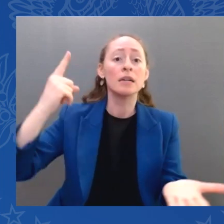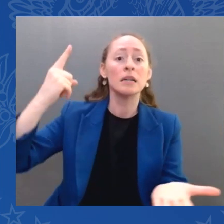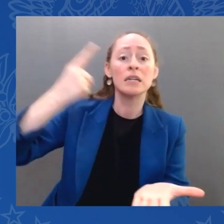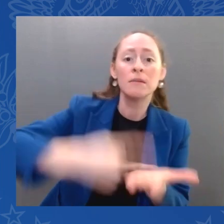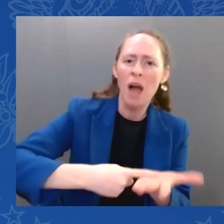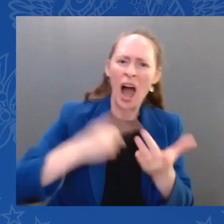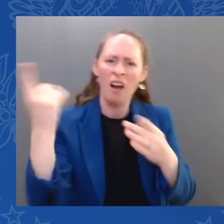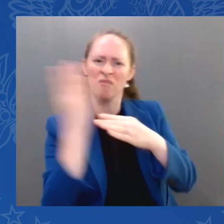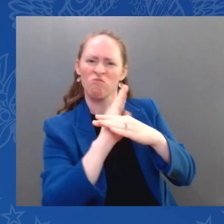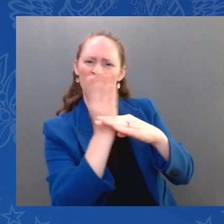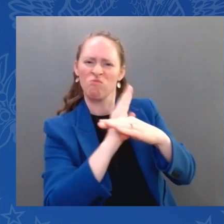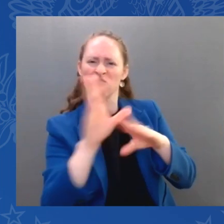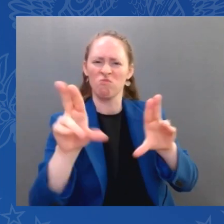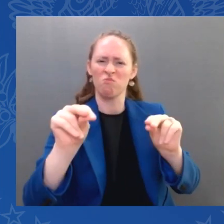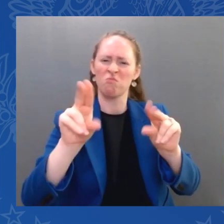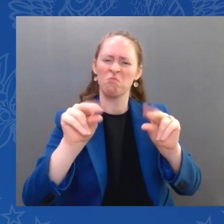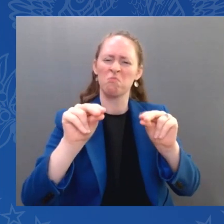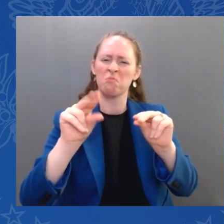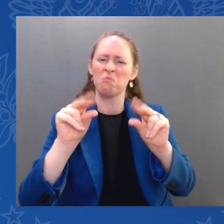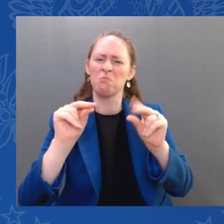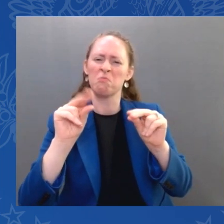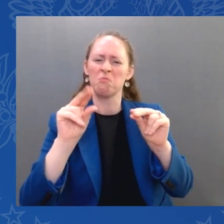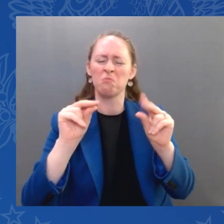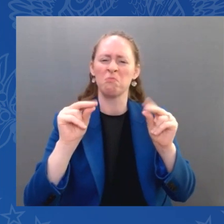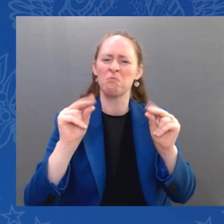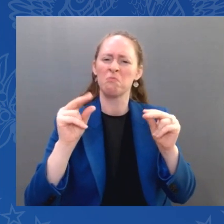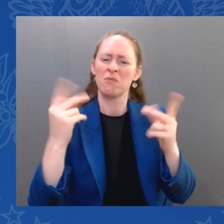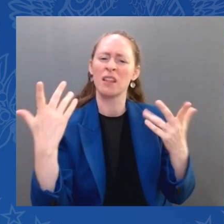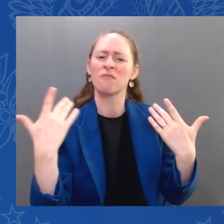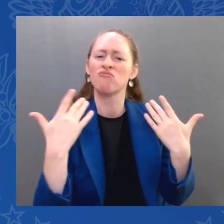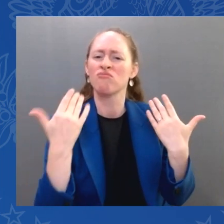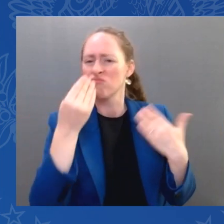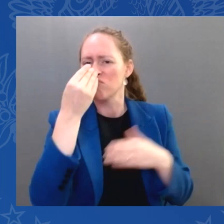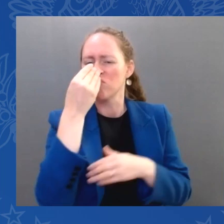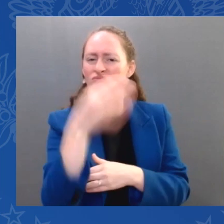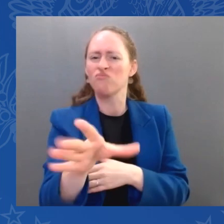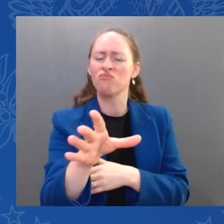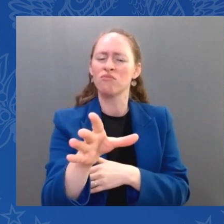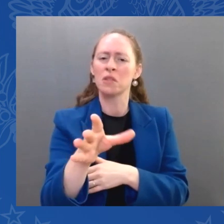Regardless, we're living in a country awash in weapons of war --